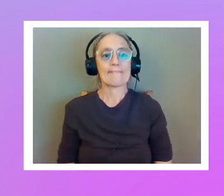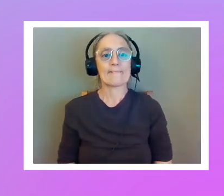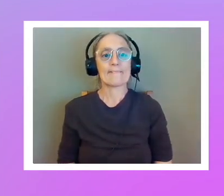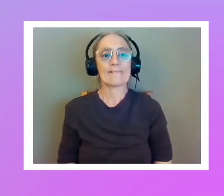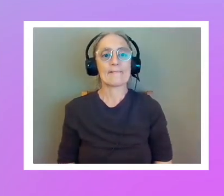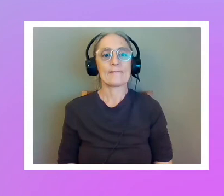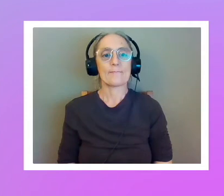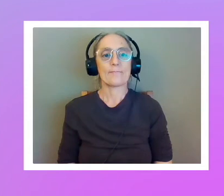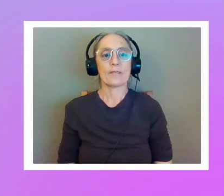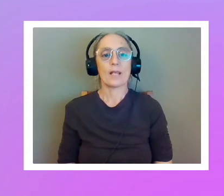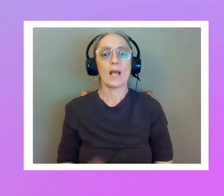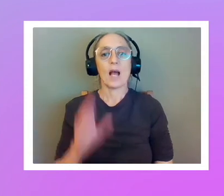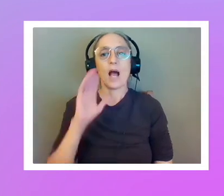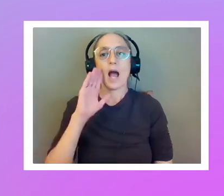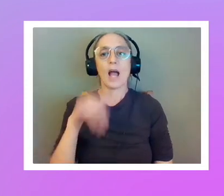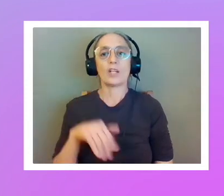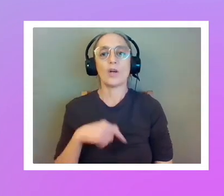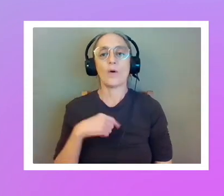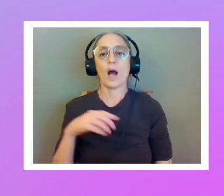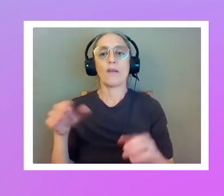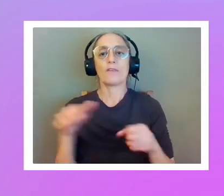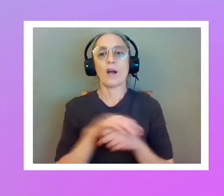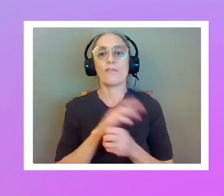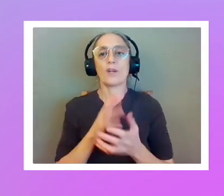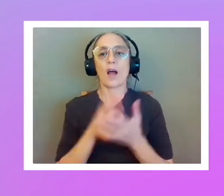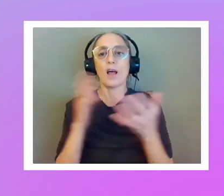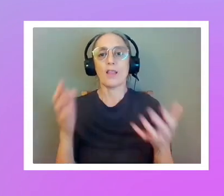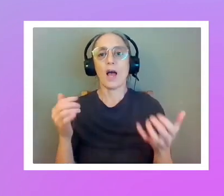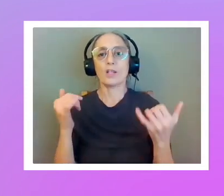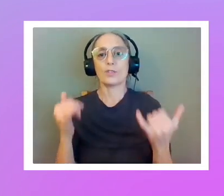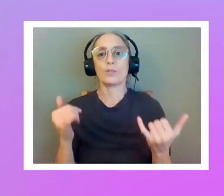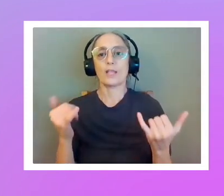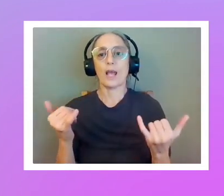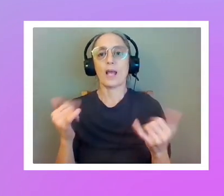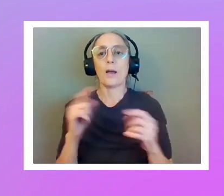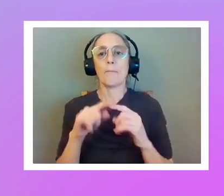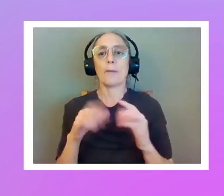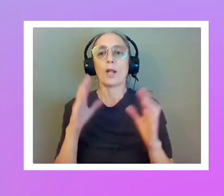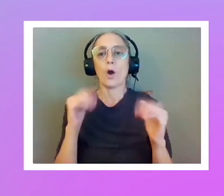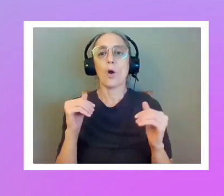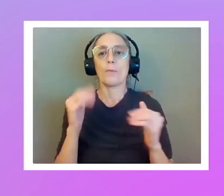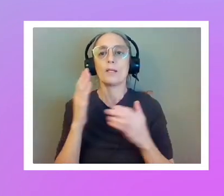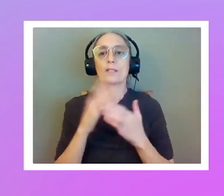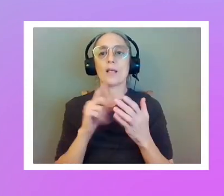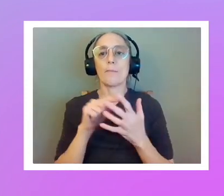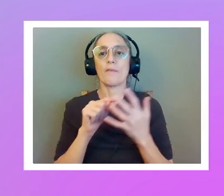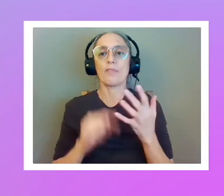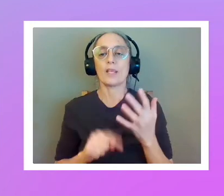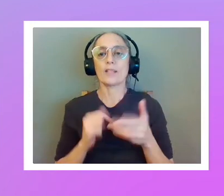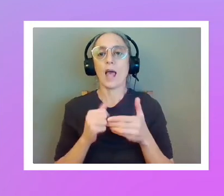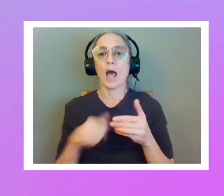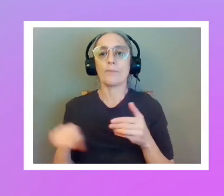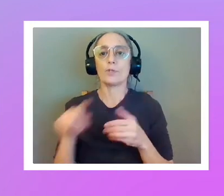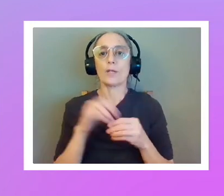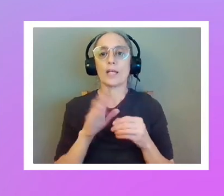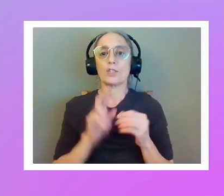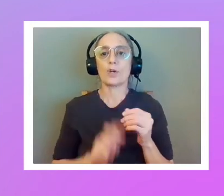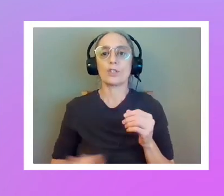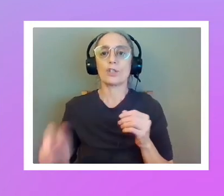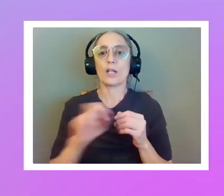I know I've covered a lot today but I hope some of this helps you in your journey of making this world a better